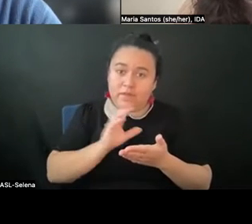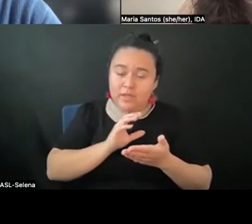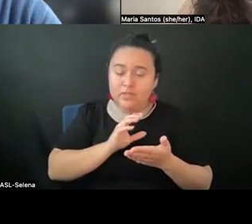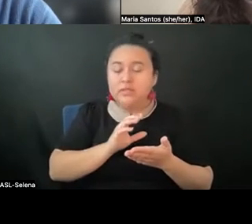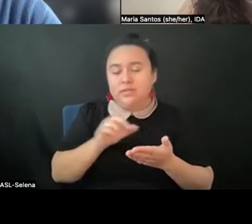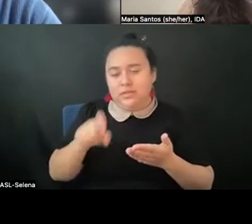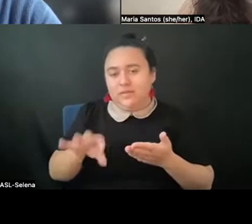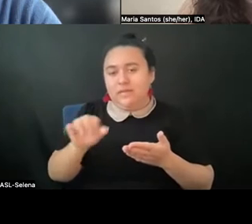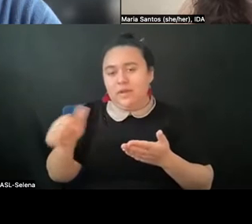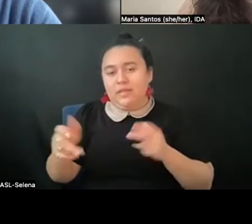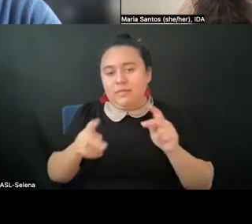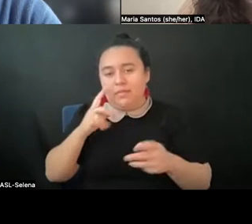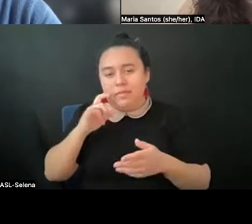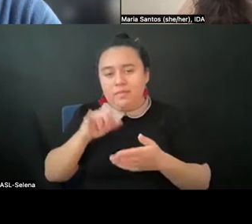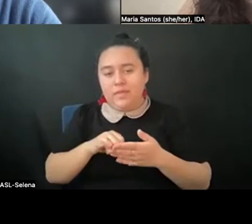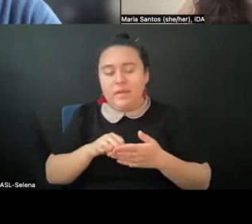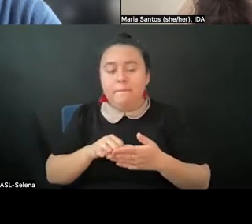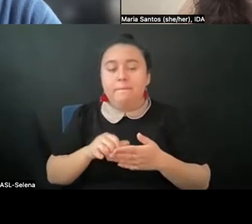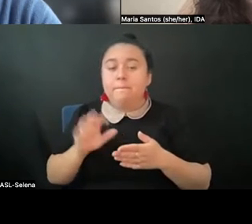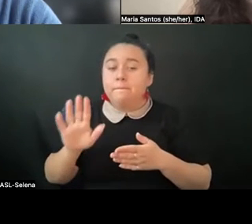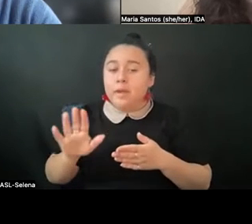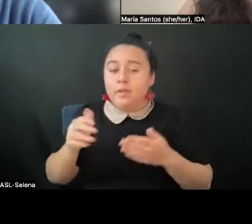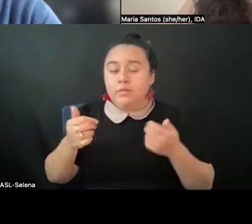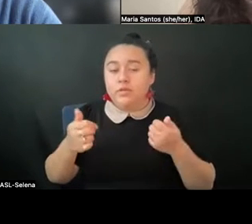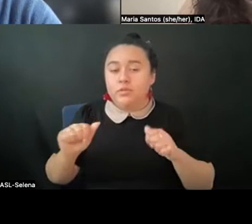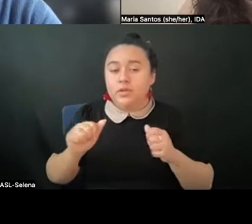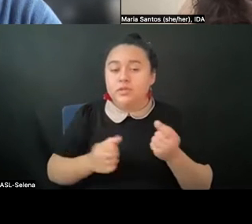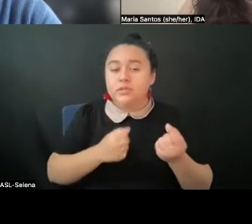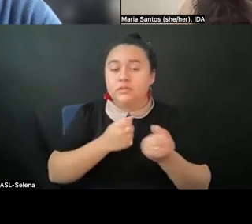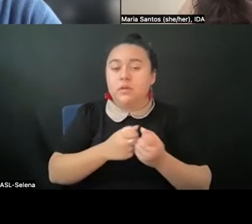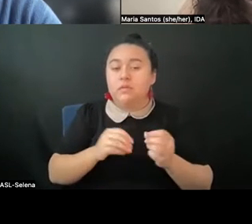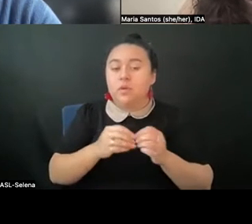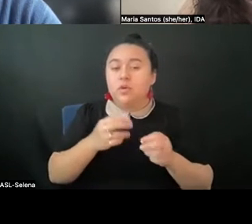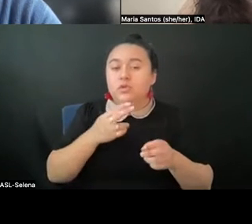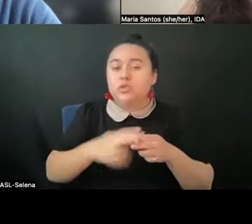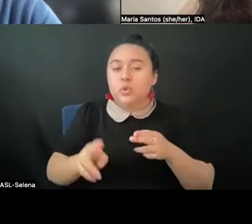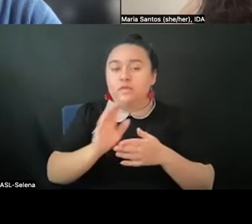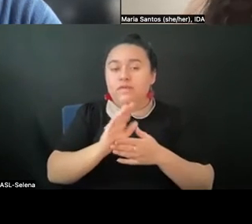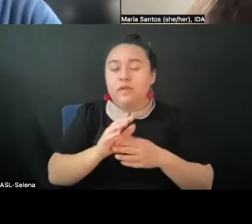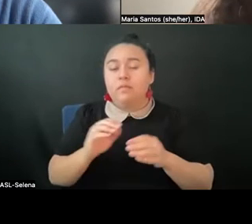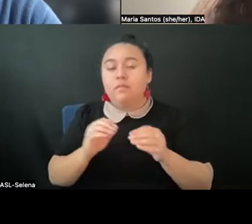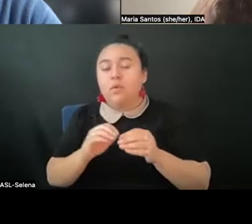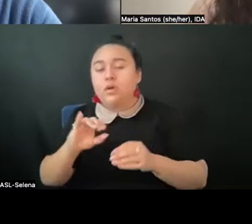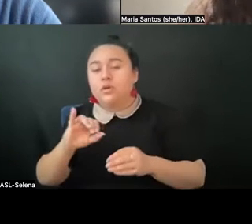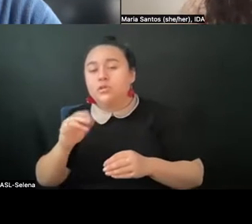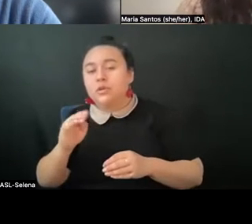But we are trying to support more shorts and more journalistically focused shorts that have an